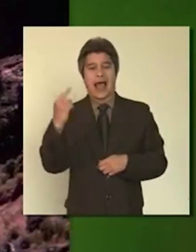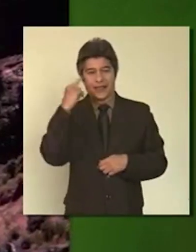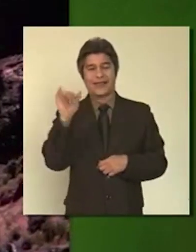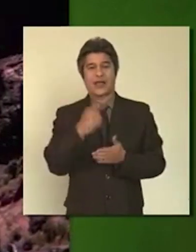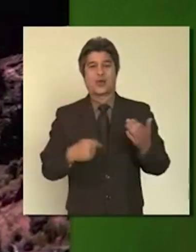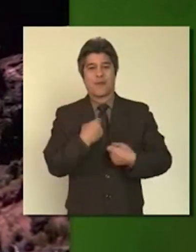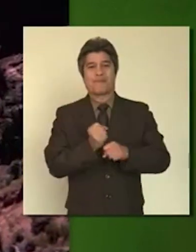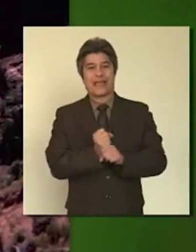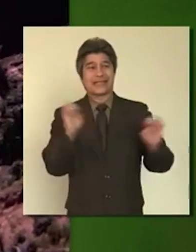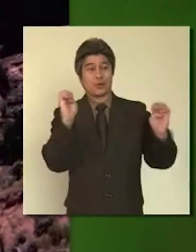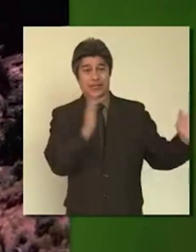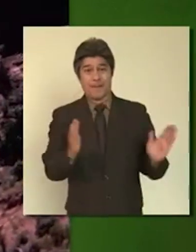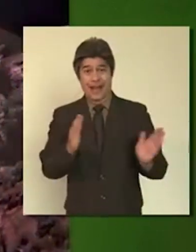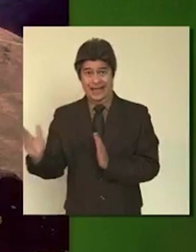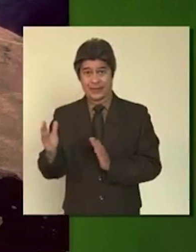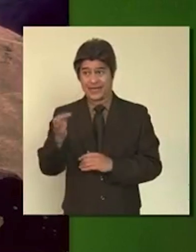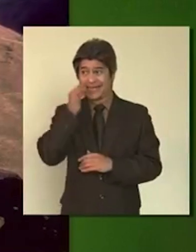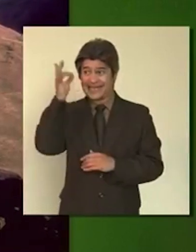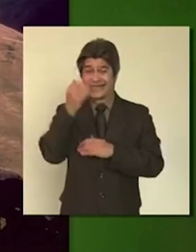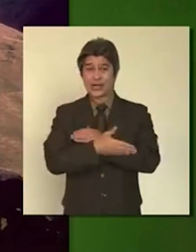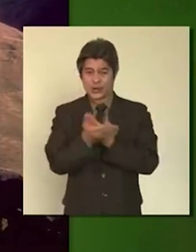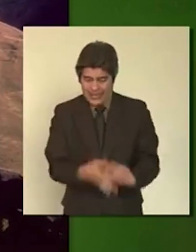I think that's what makes emergency management in Indian Country imperative.